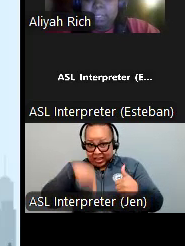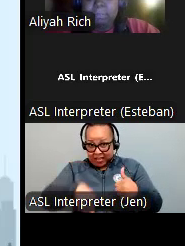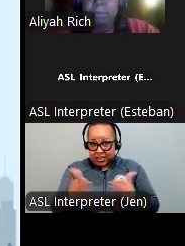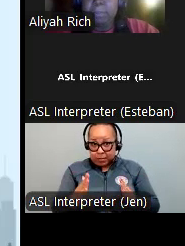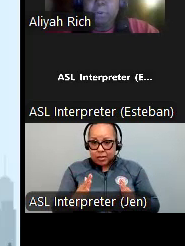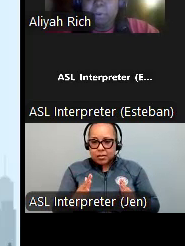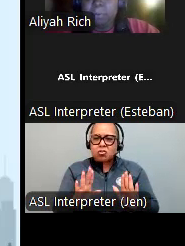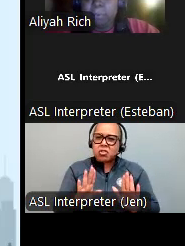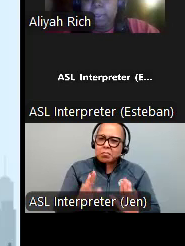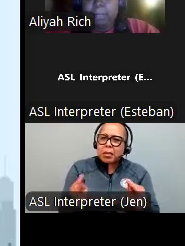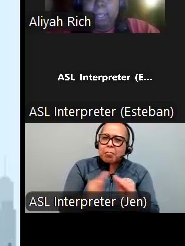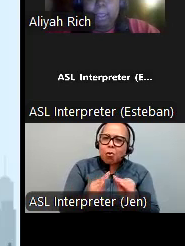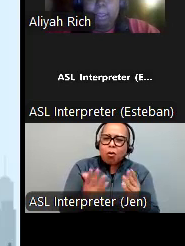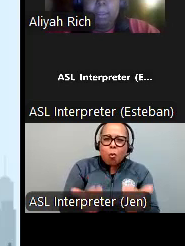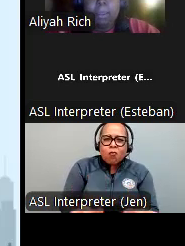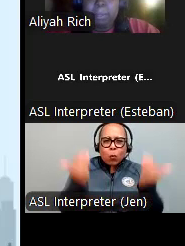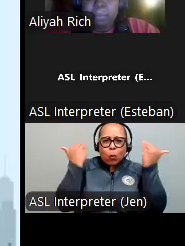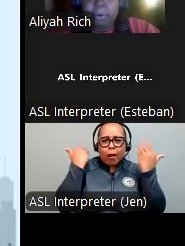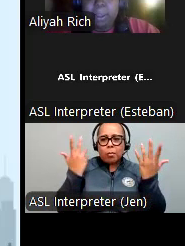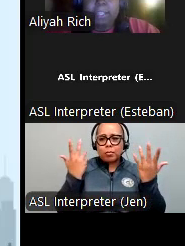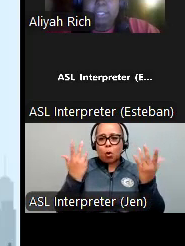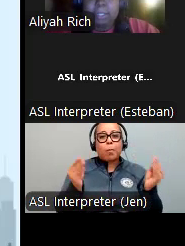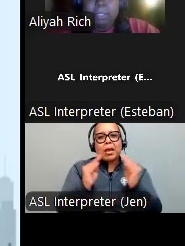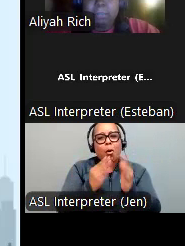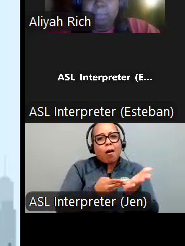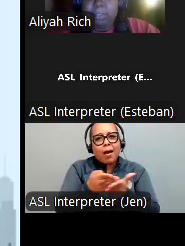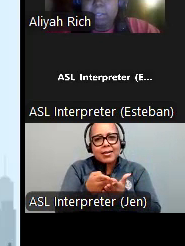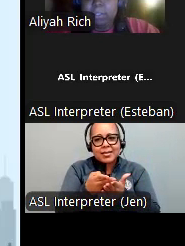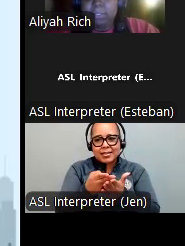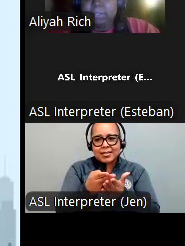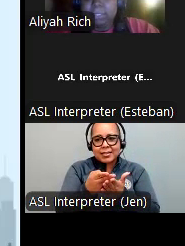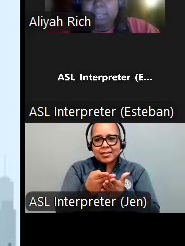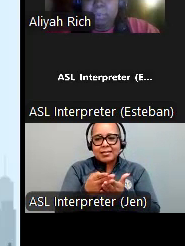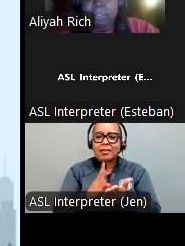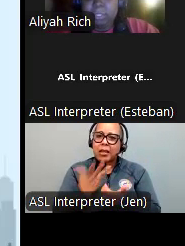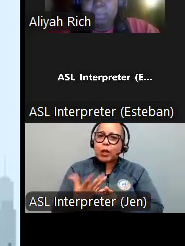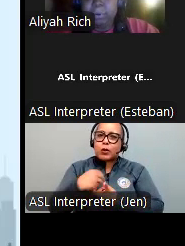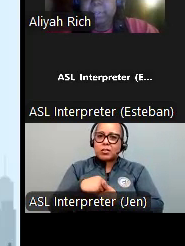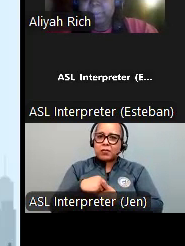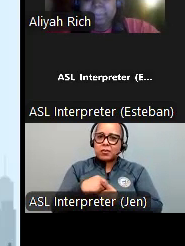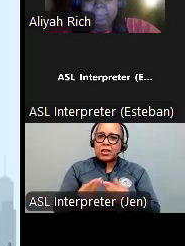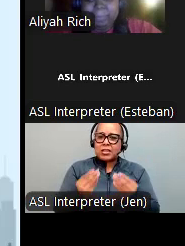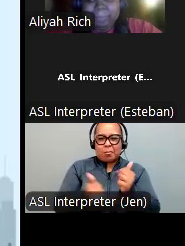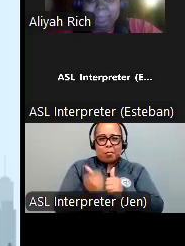just being more overwhelmed. being more honest and just being inclusive is the most important.